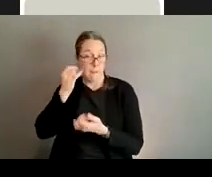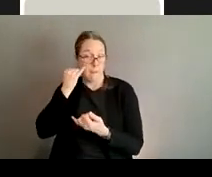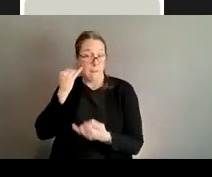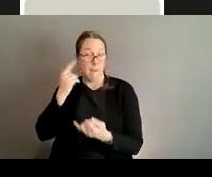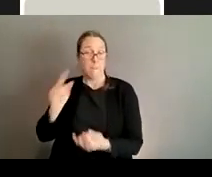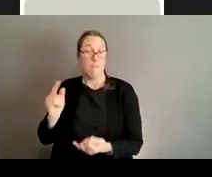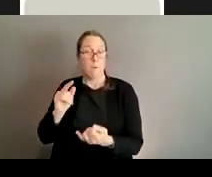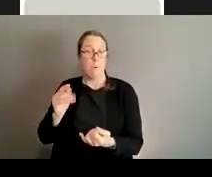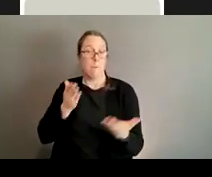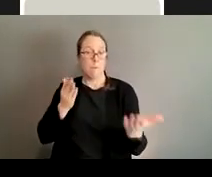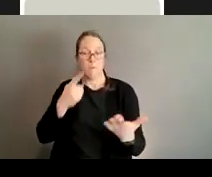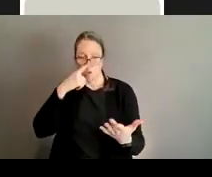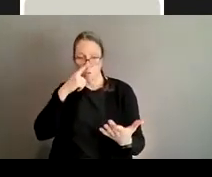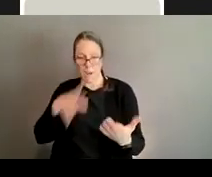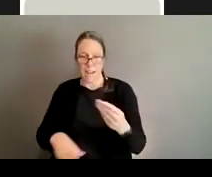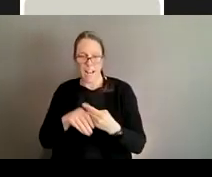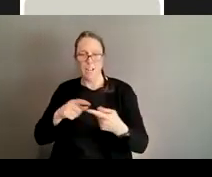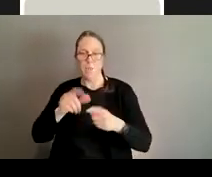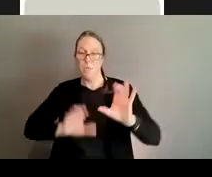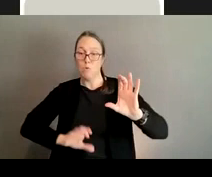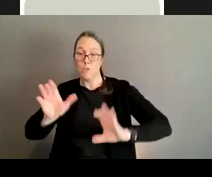could put them in chat, that would be really wonderful.